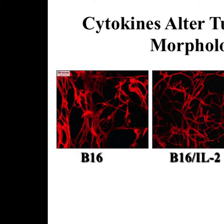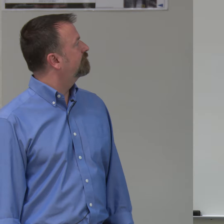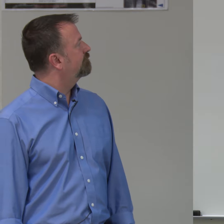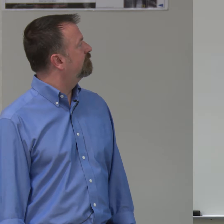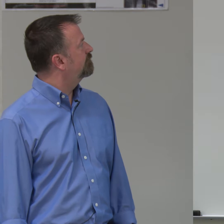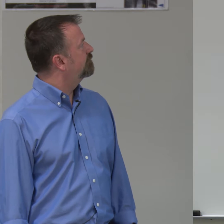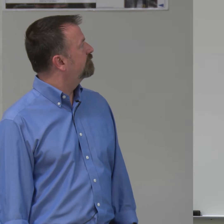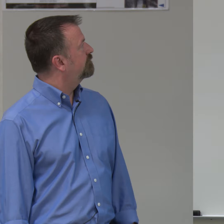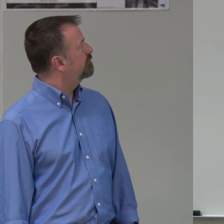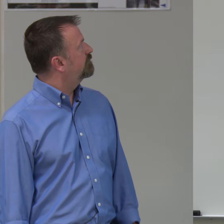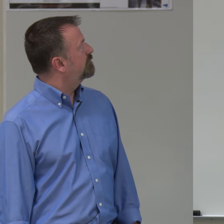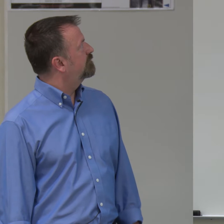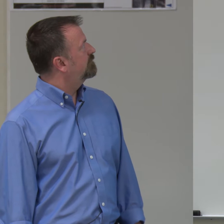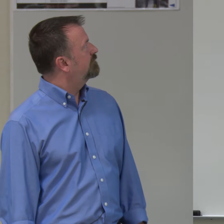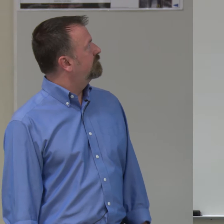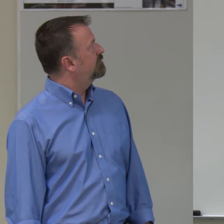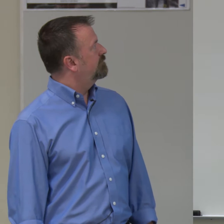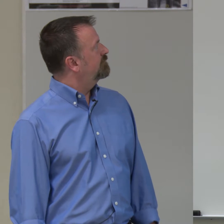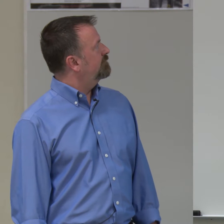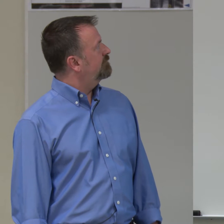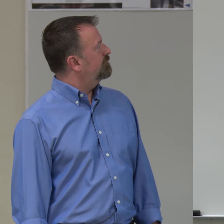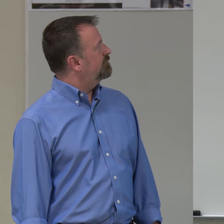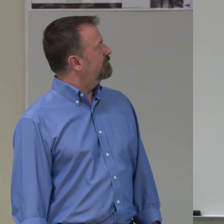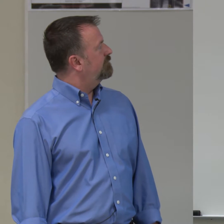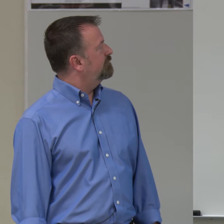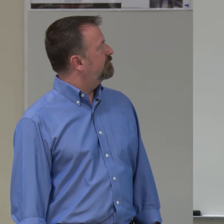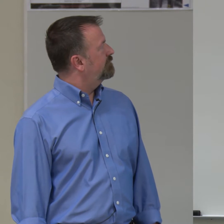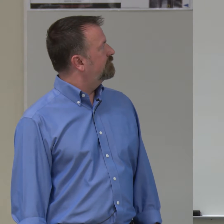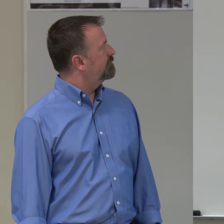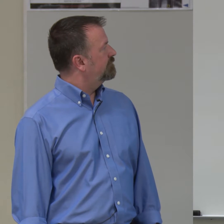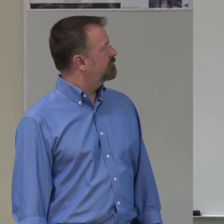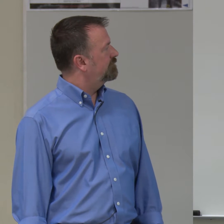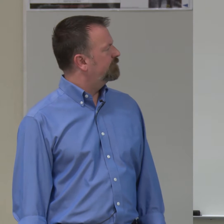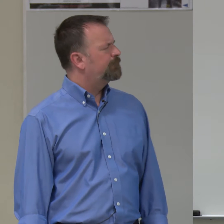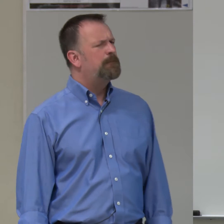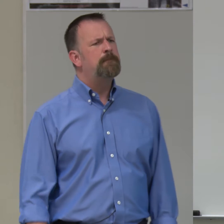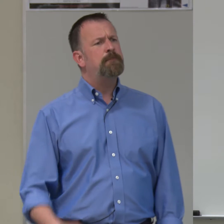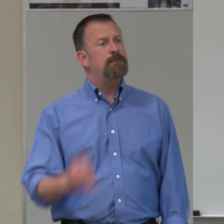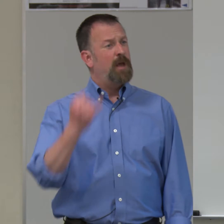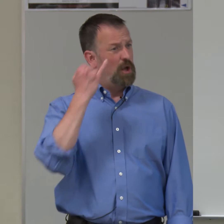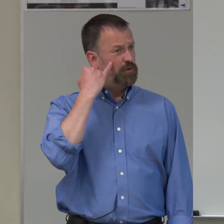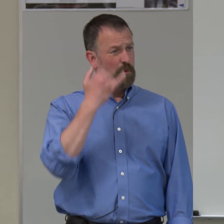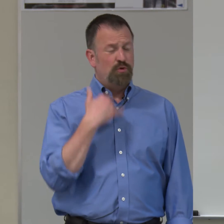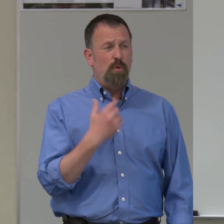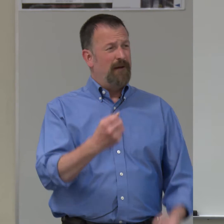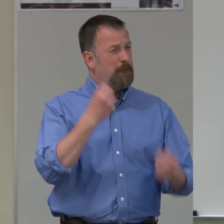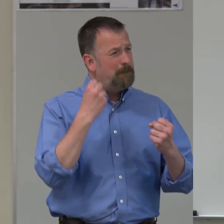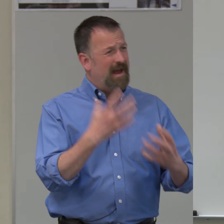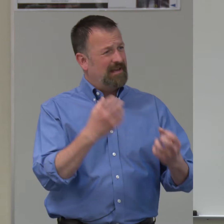So this is just a slide that illustrates how the presence of larger amounts of these cytokines